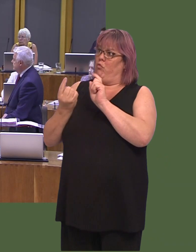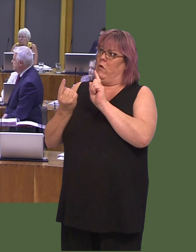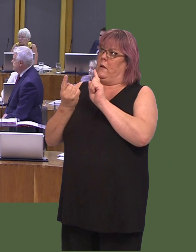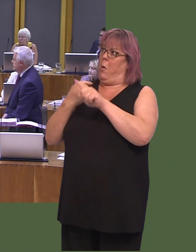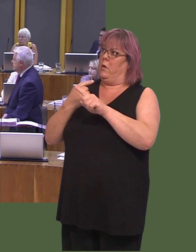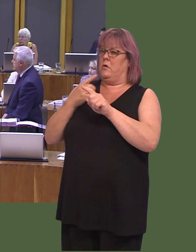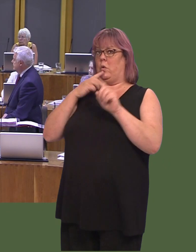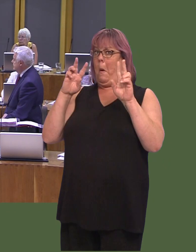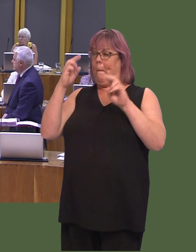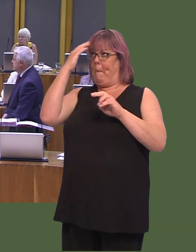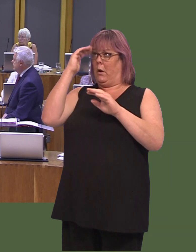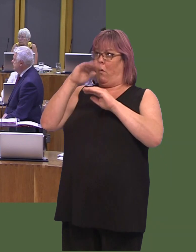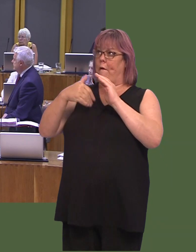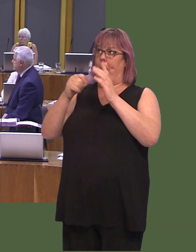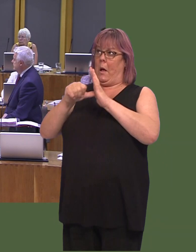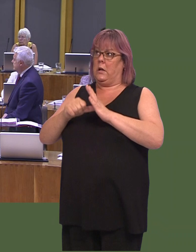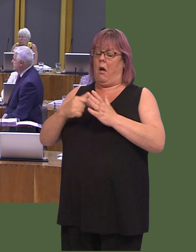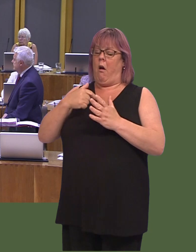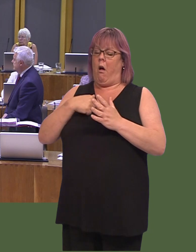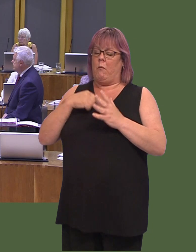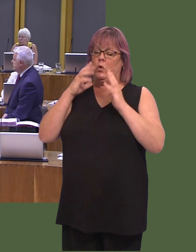Government response to 'Mind over matter'.